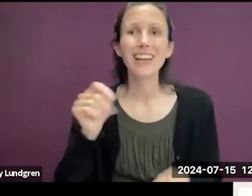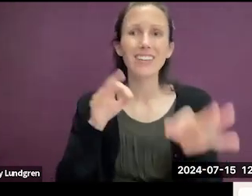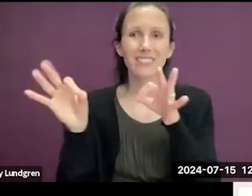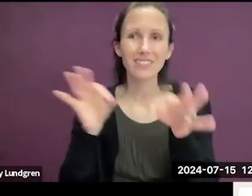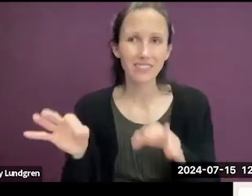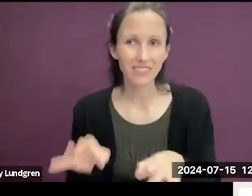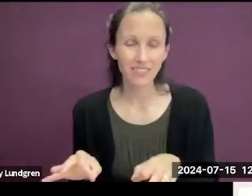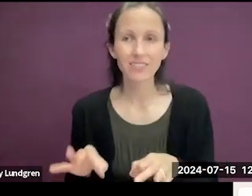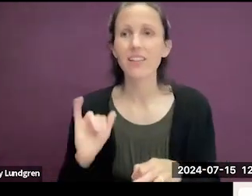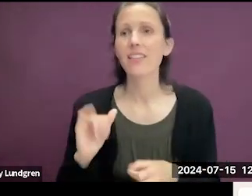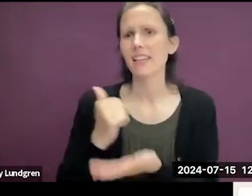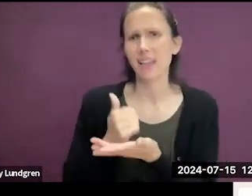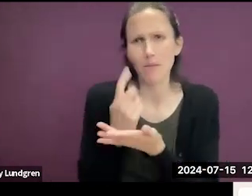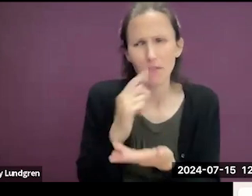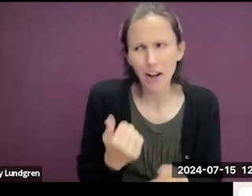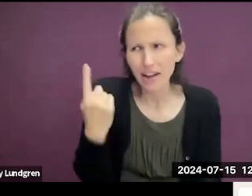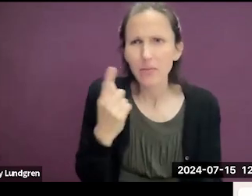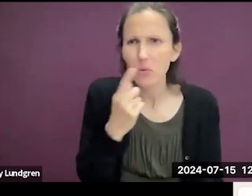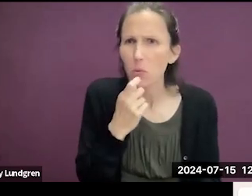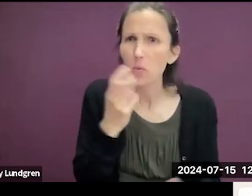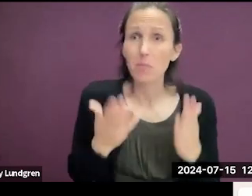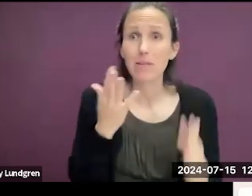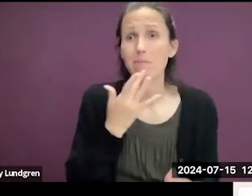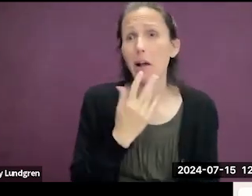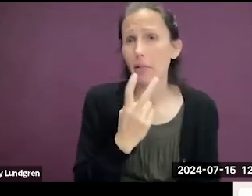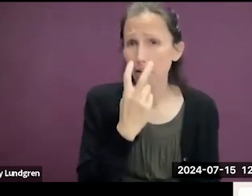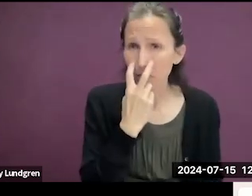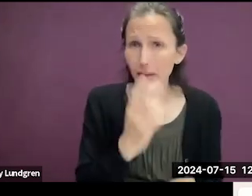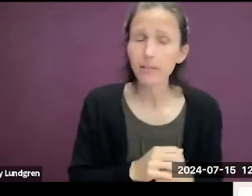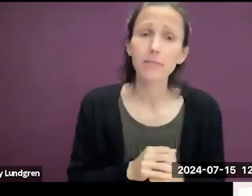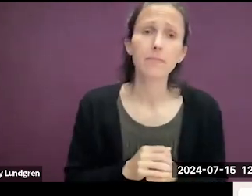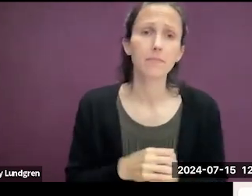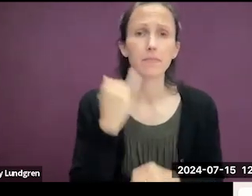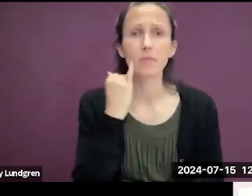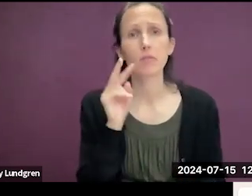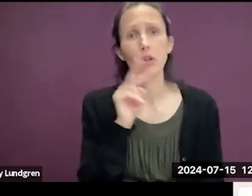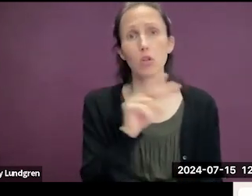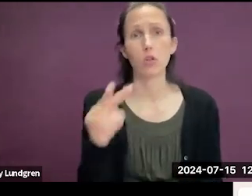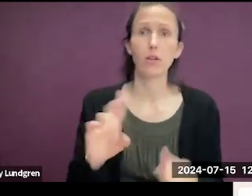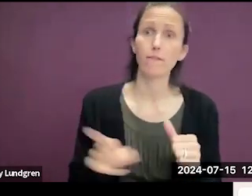which would be helpful for anyone who maybe is colorblind. So if we look at the first two images here,